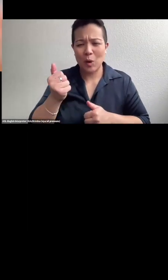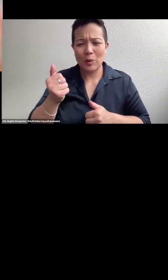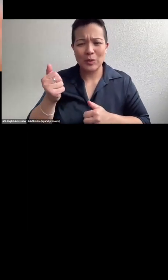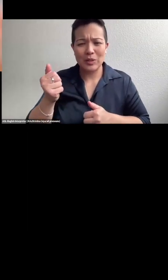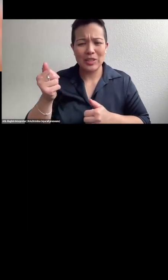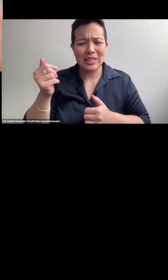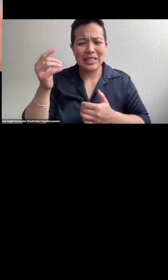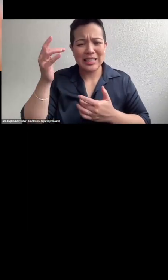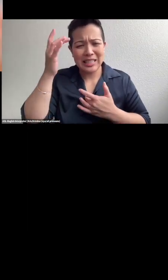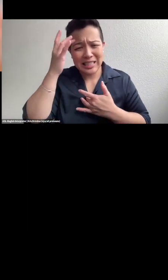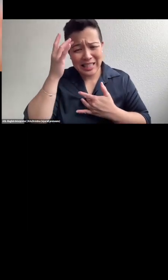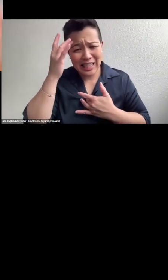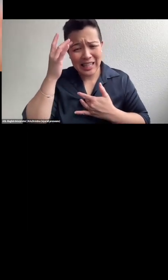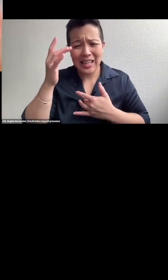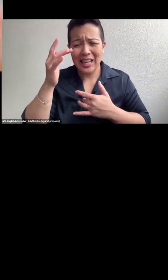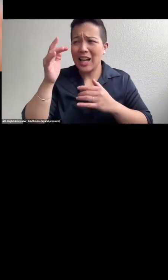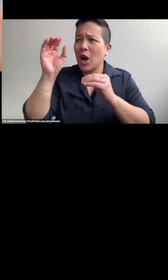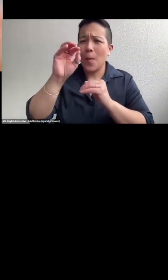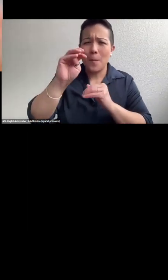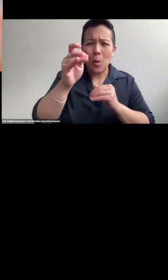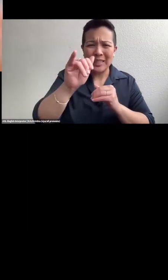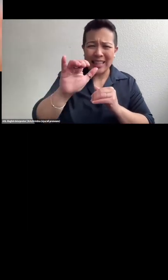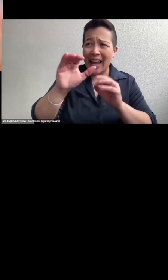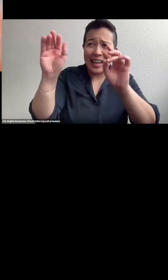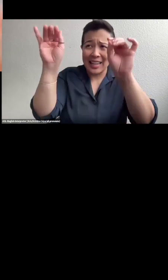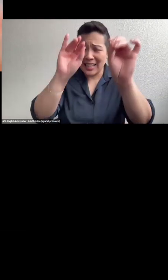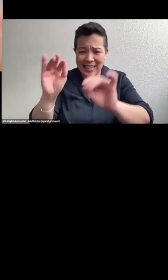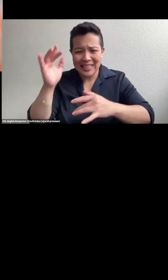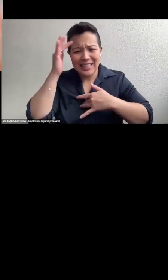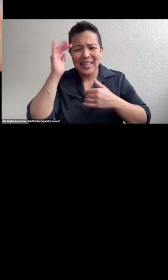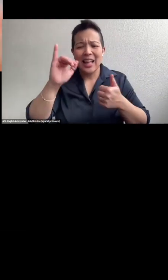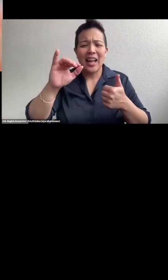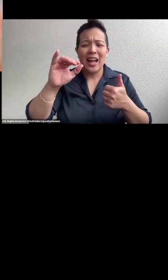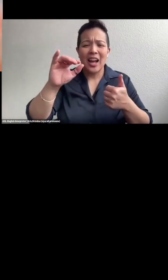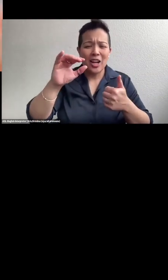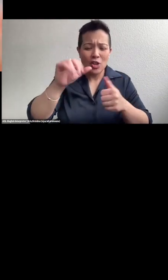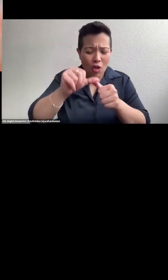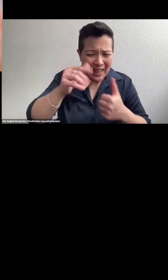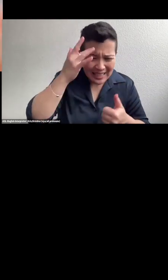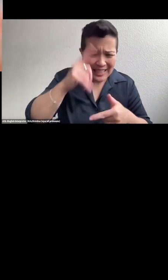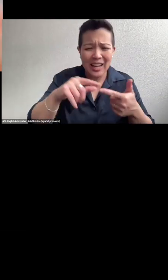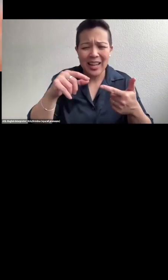chronically sick, the cold flu, RSV, Covid, and